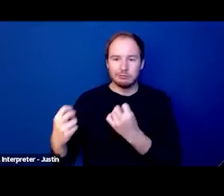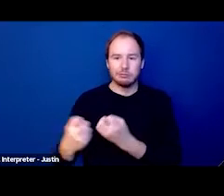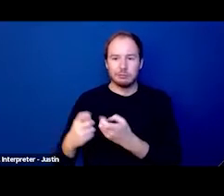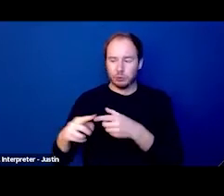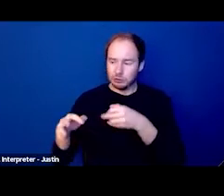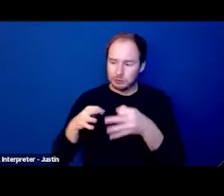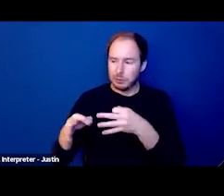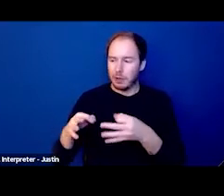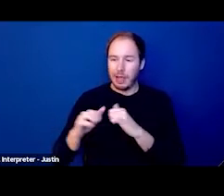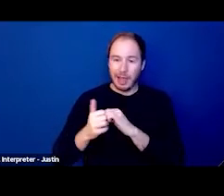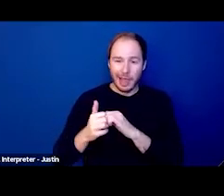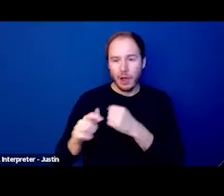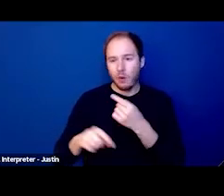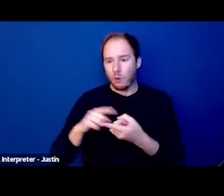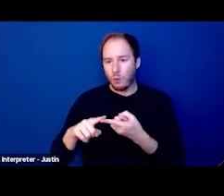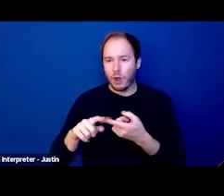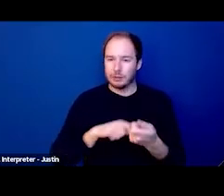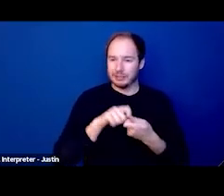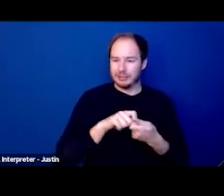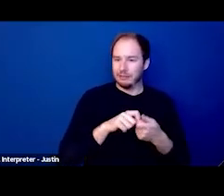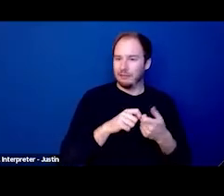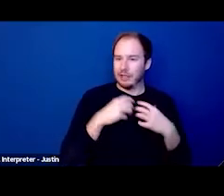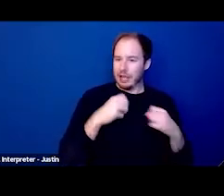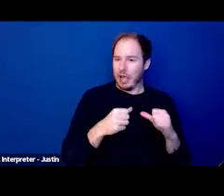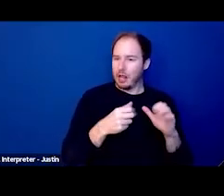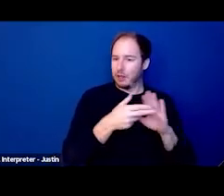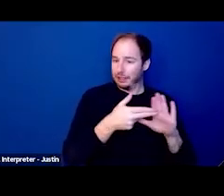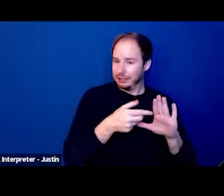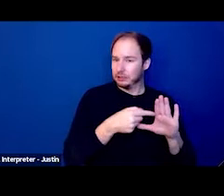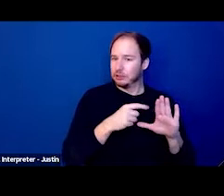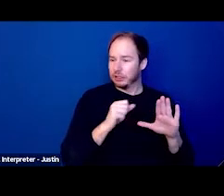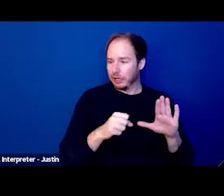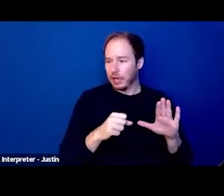how and when specific health conditions should result in individuals being prioritized more highly